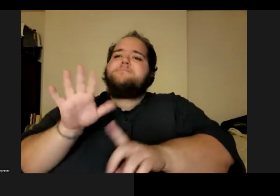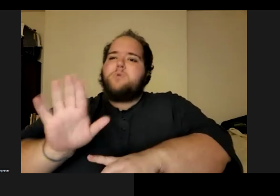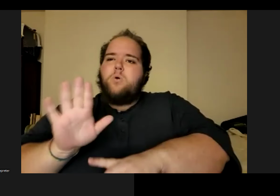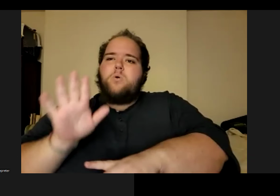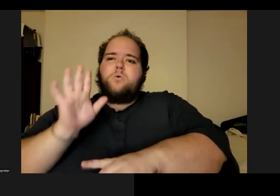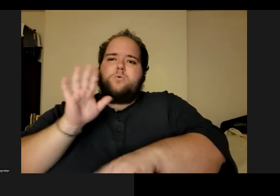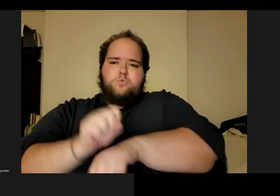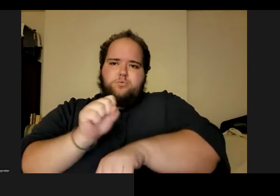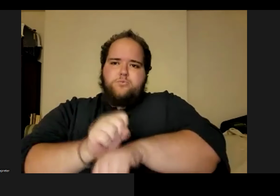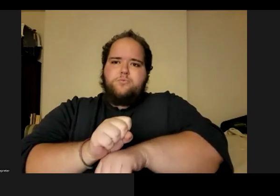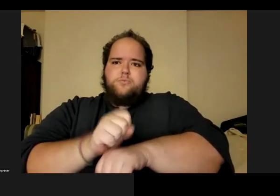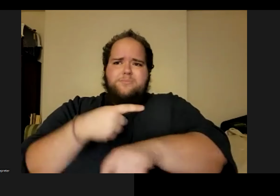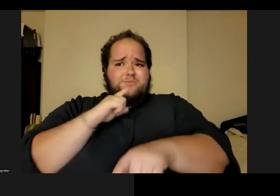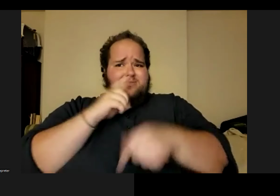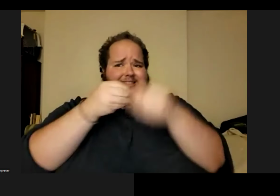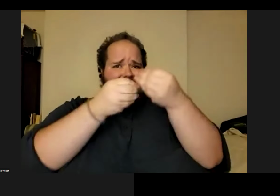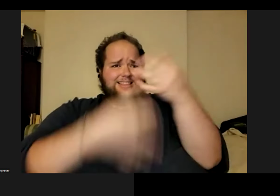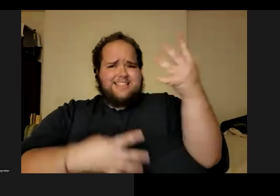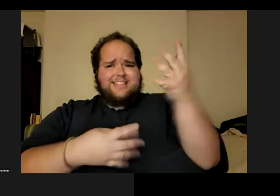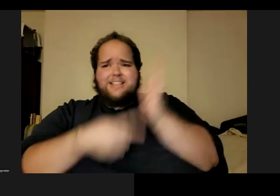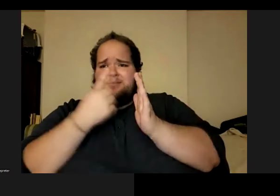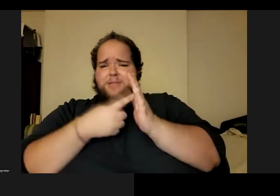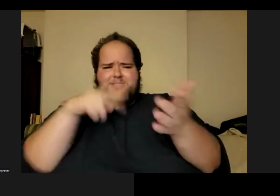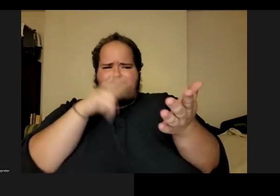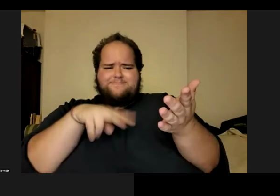it is a big list. So it can be